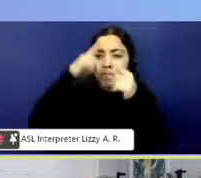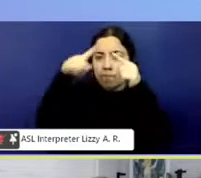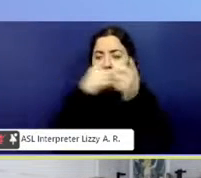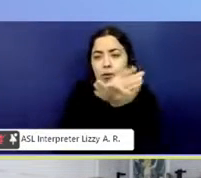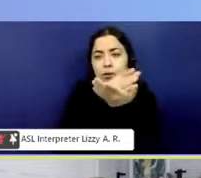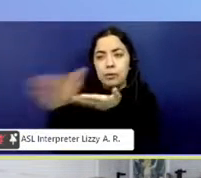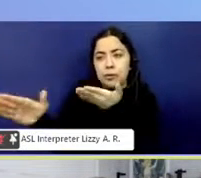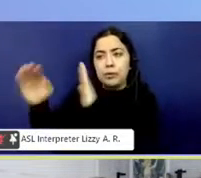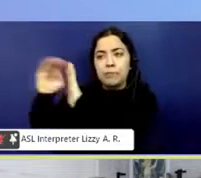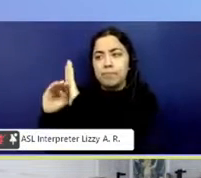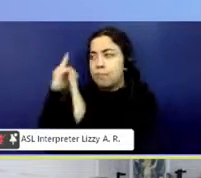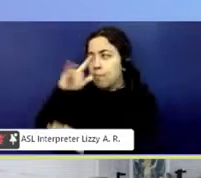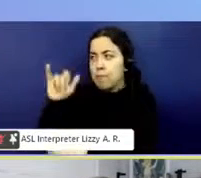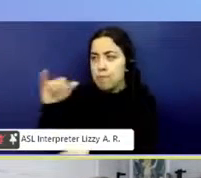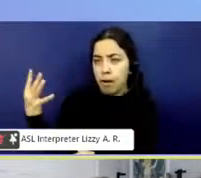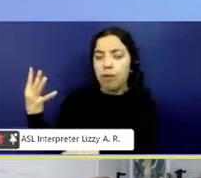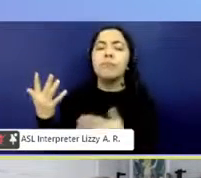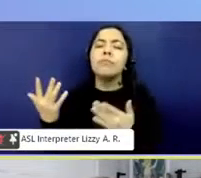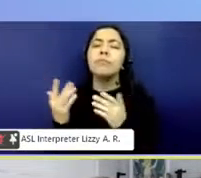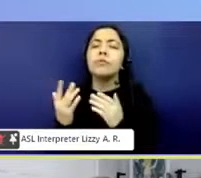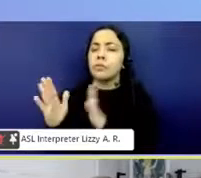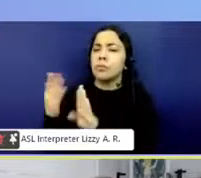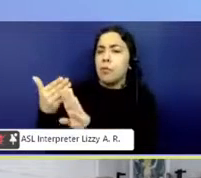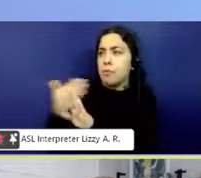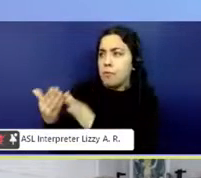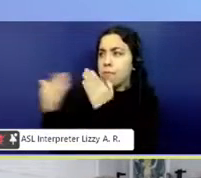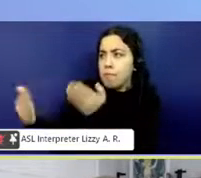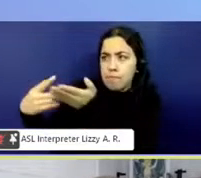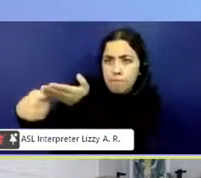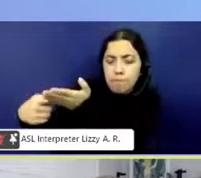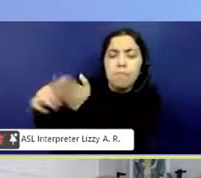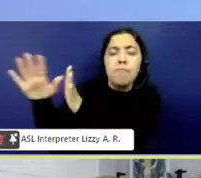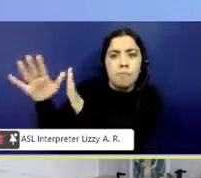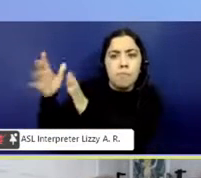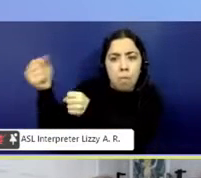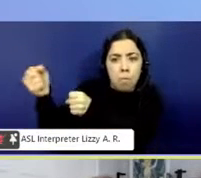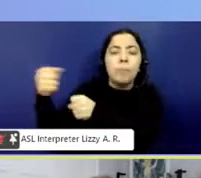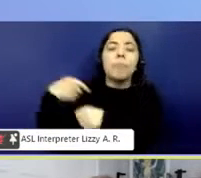to Prime us for this conversation I'm going to play a two minute video and so if you